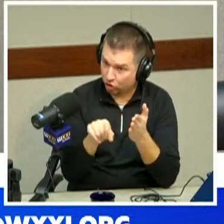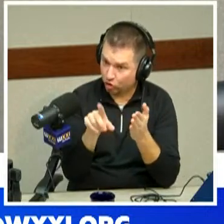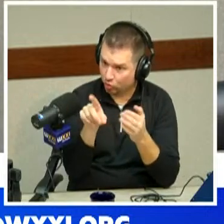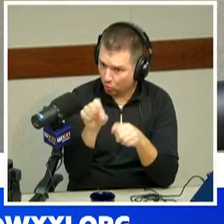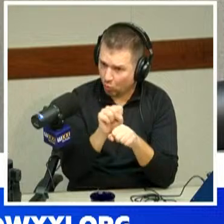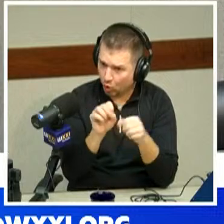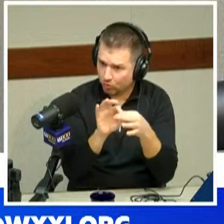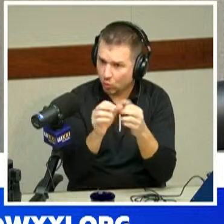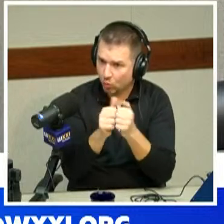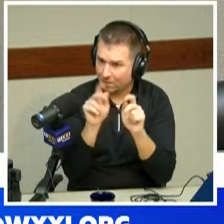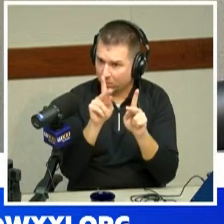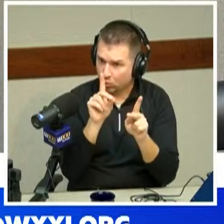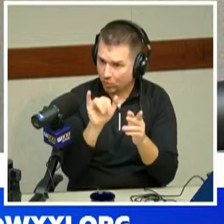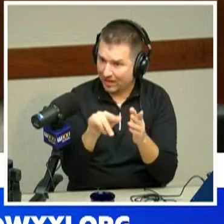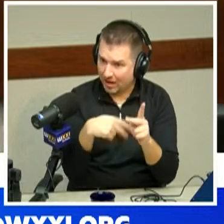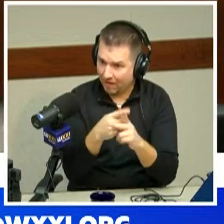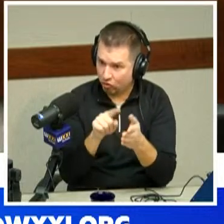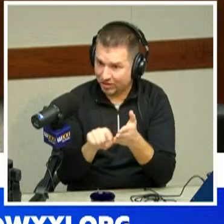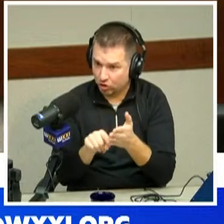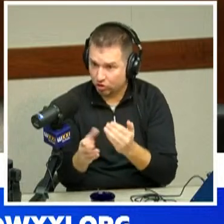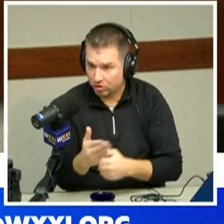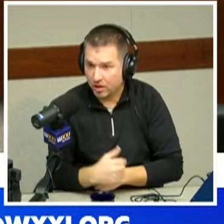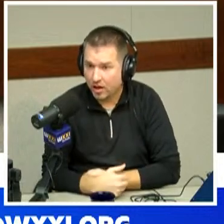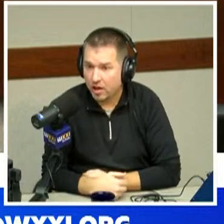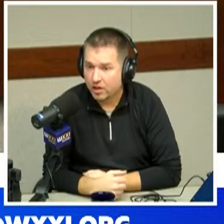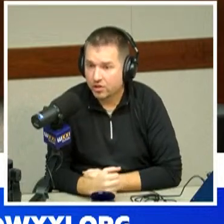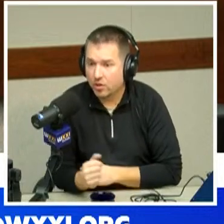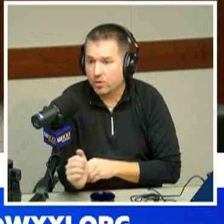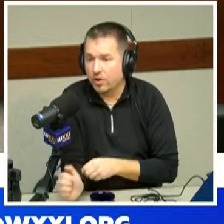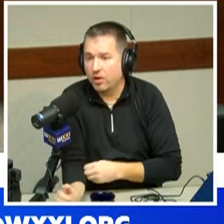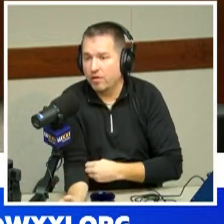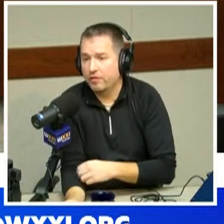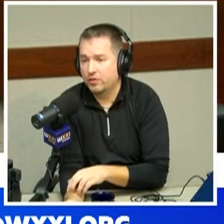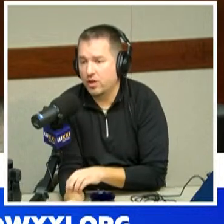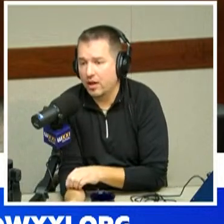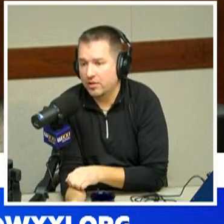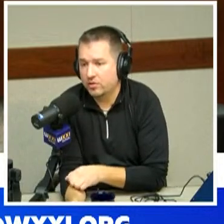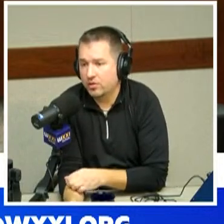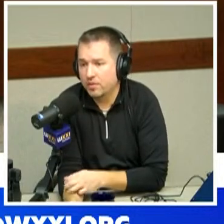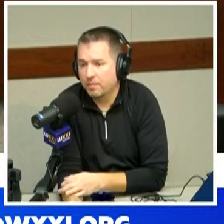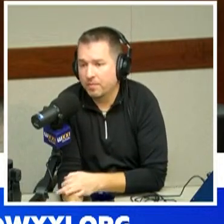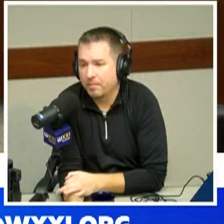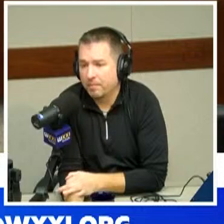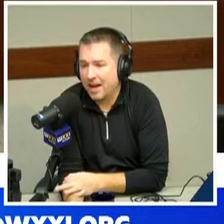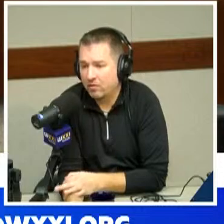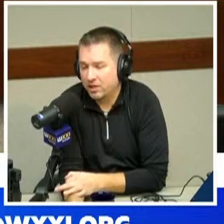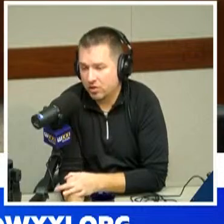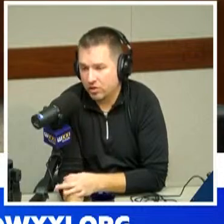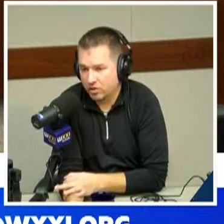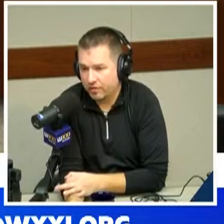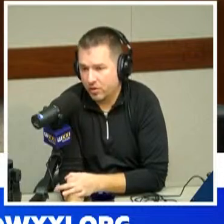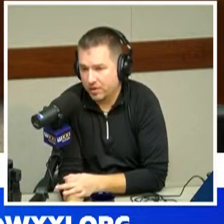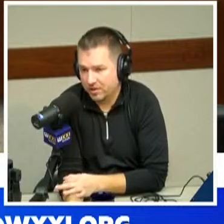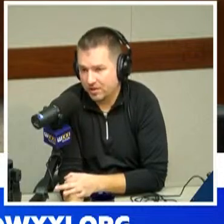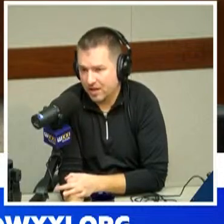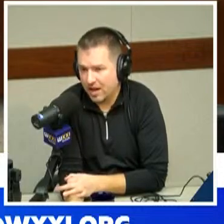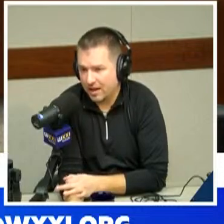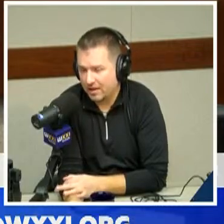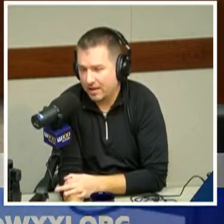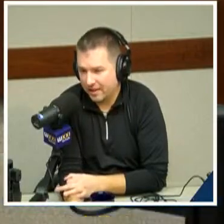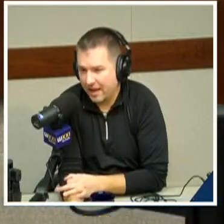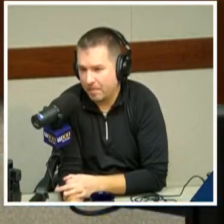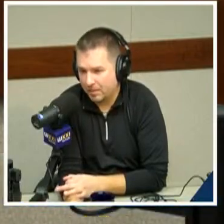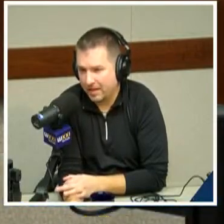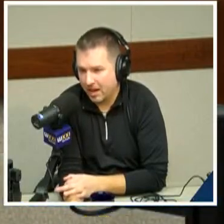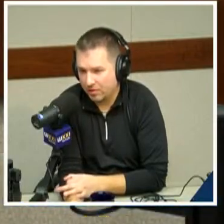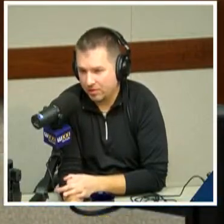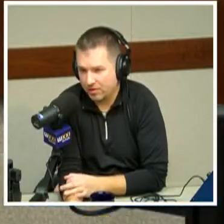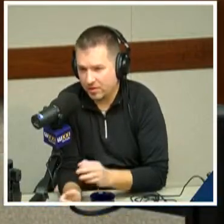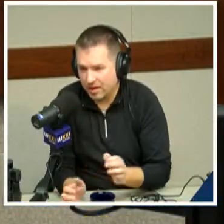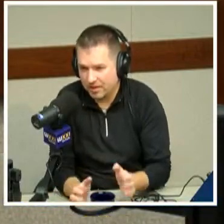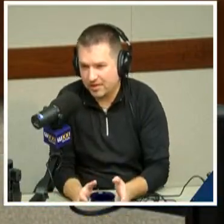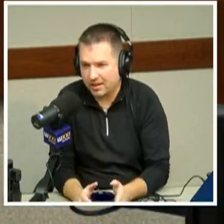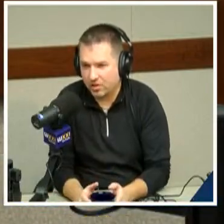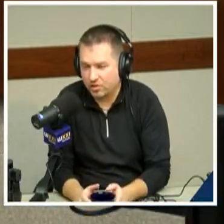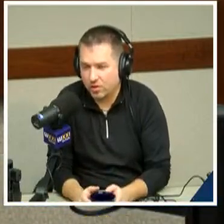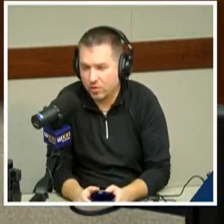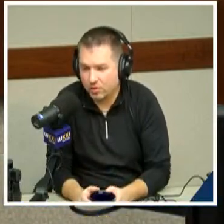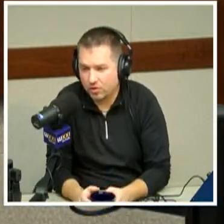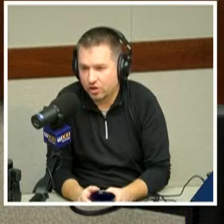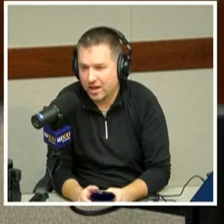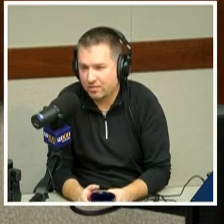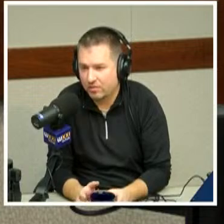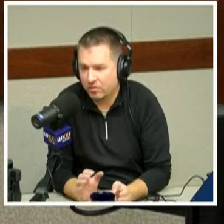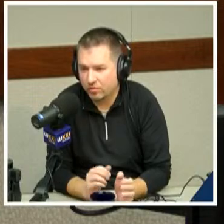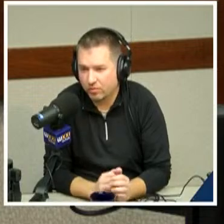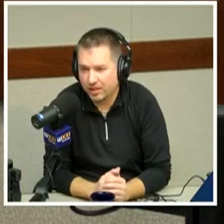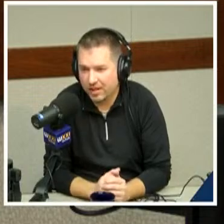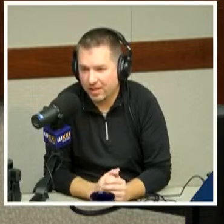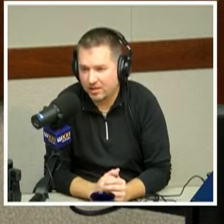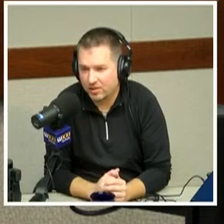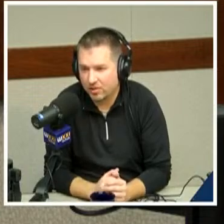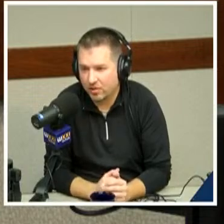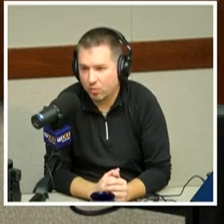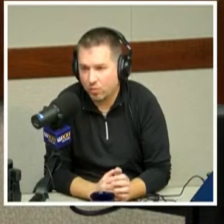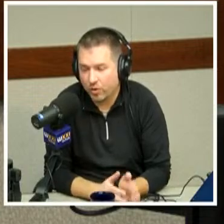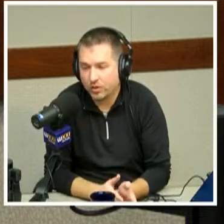them so uh to my research focuses on in that public health uh sector so Jen really is the only